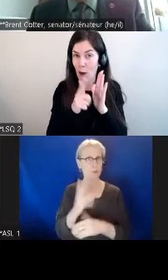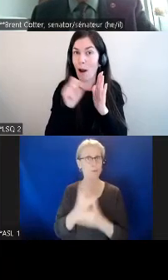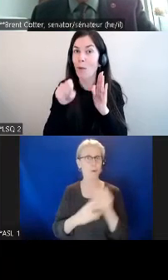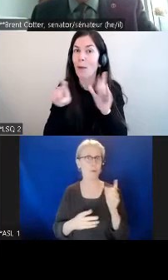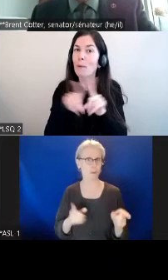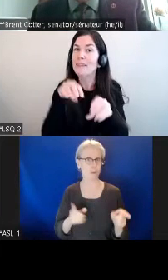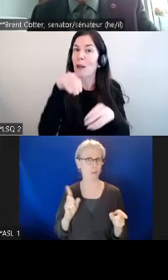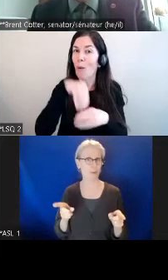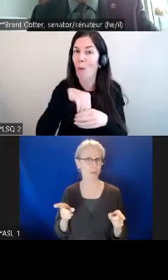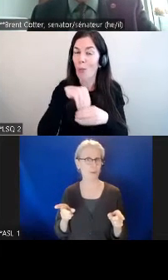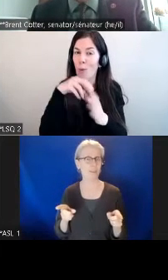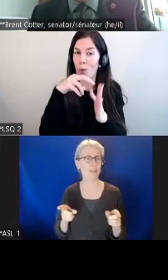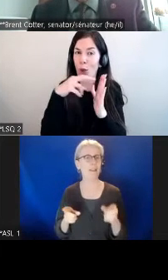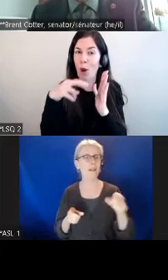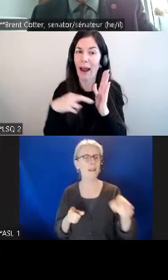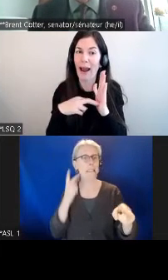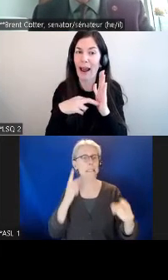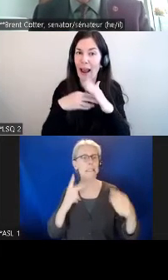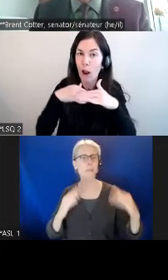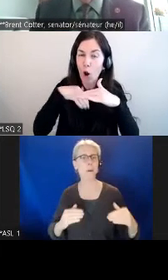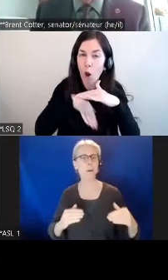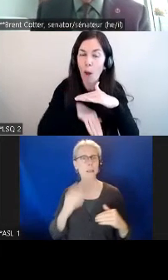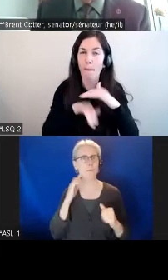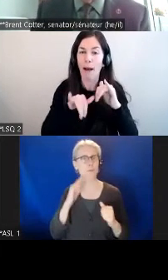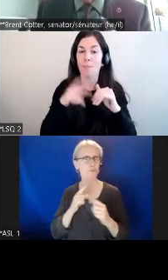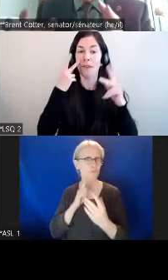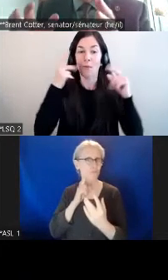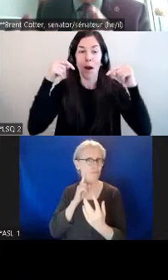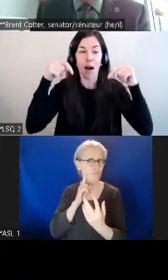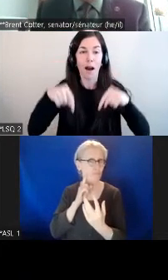HERE AS YOU CAN SEE AT THE BOTTOM, IF YOU'RE ATTEMPTING TO CHANGE OR IN THIS CASE